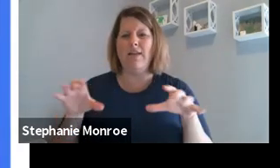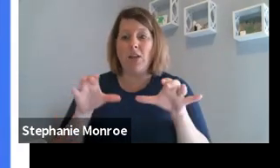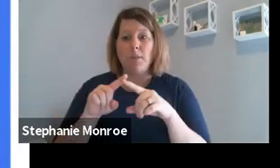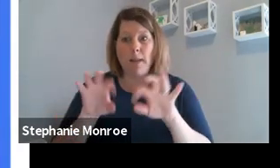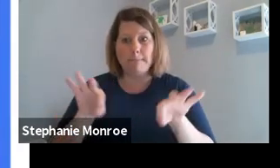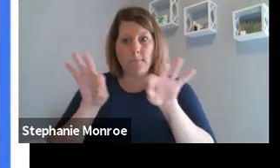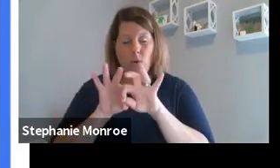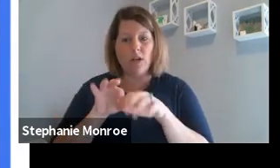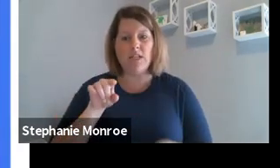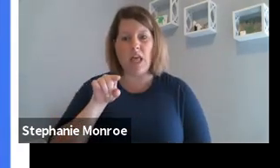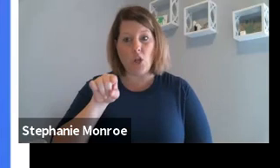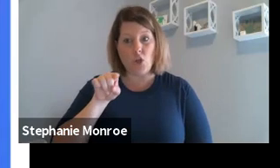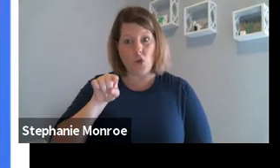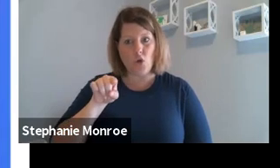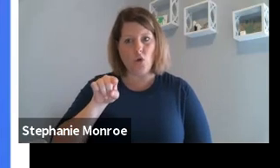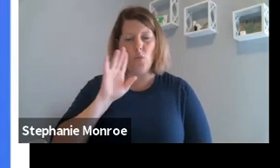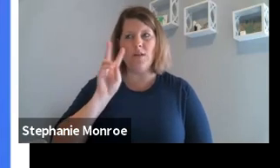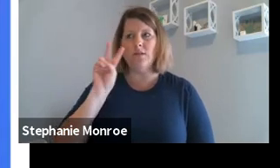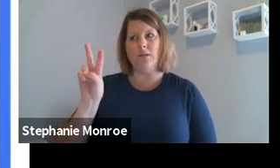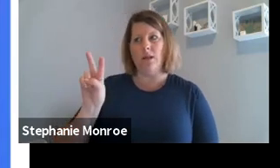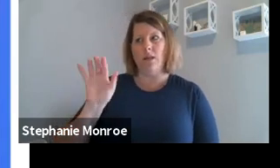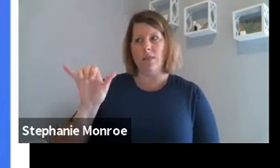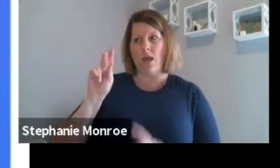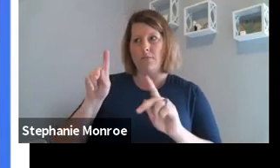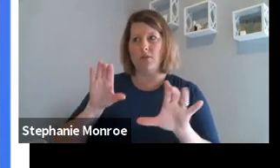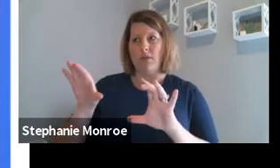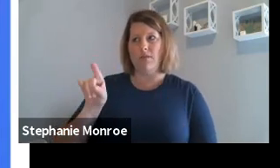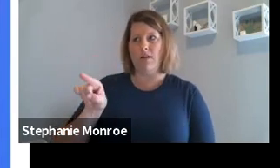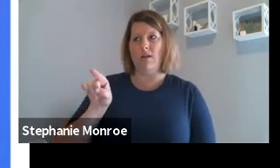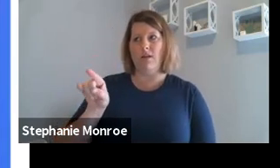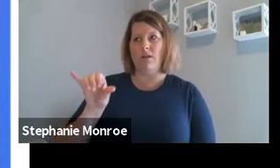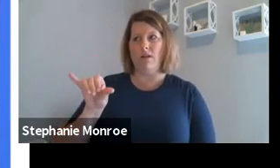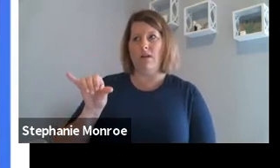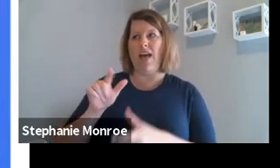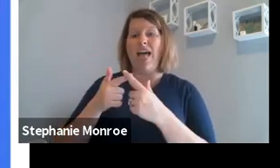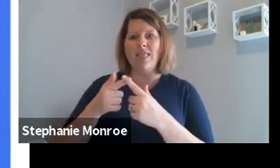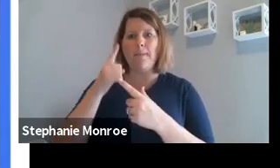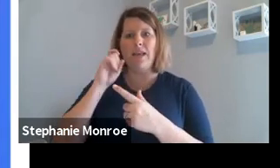are going to see these individual's behavior being frightening in nature.